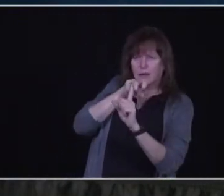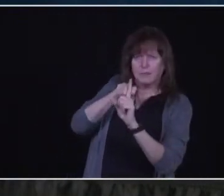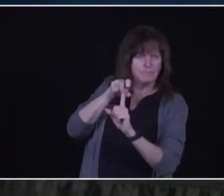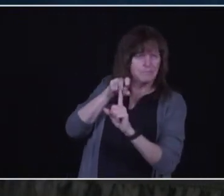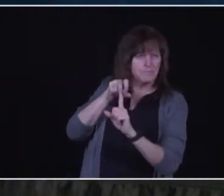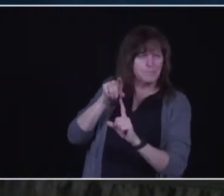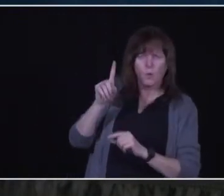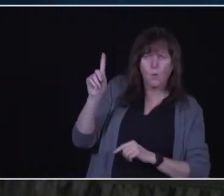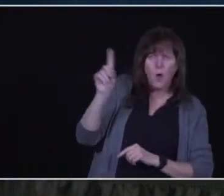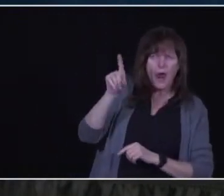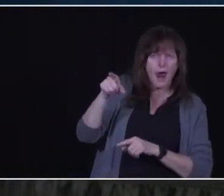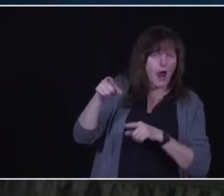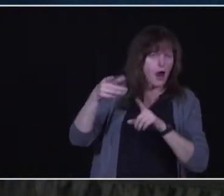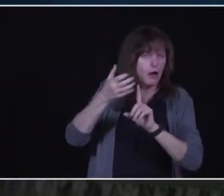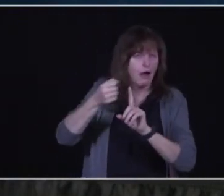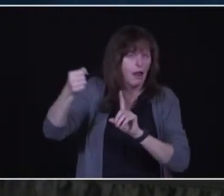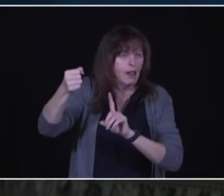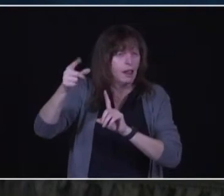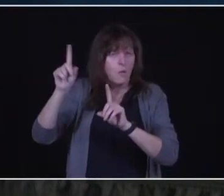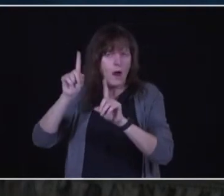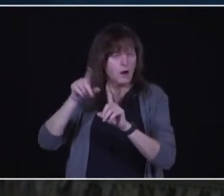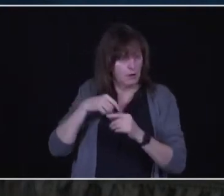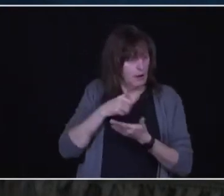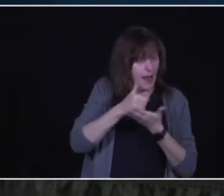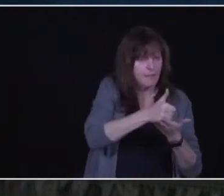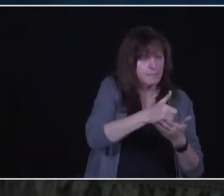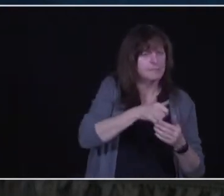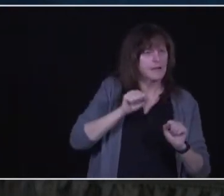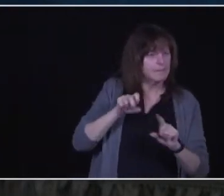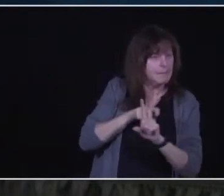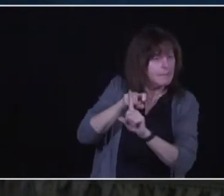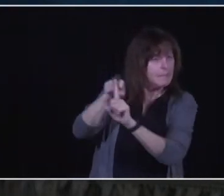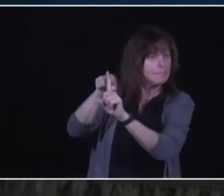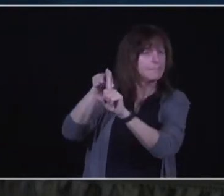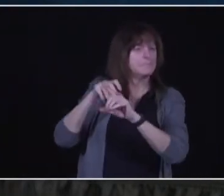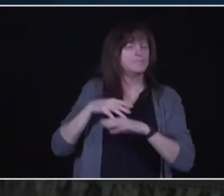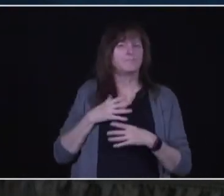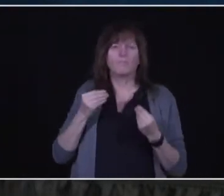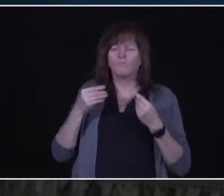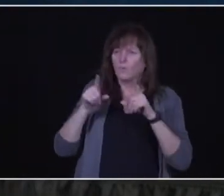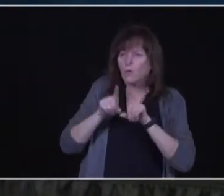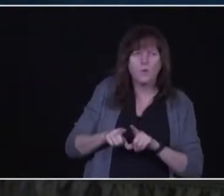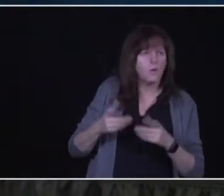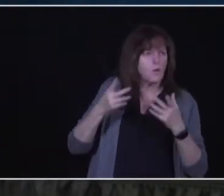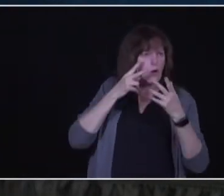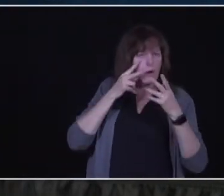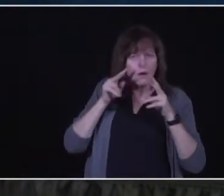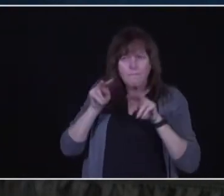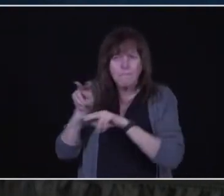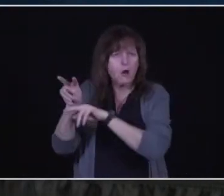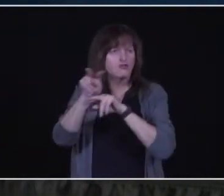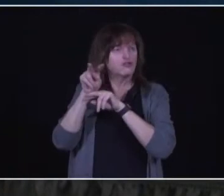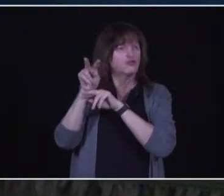and we have made strides in detecting and monitoring these traffickers within the correctional system. And very critically